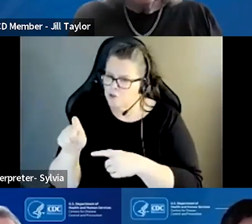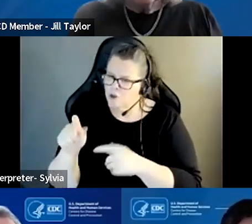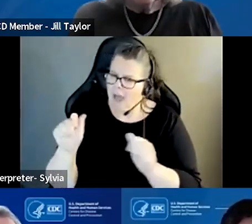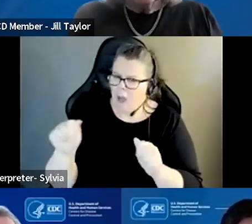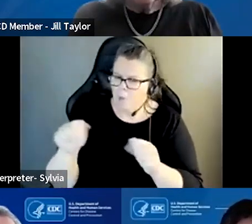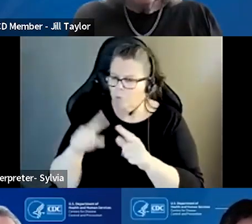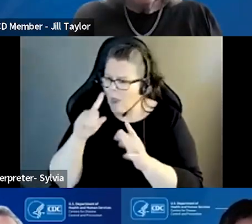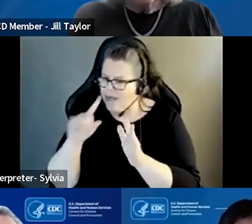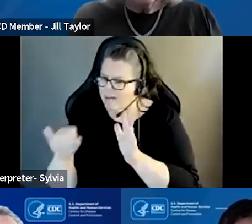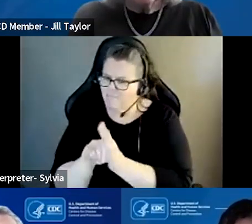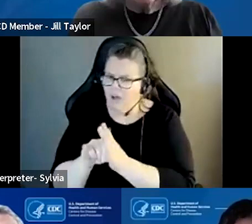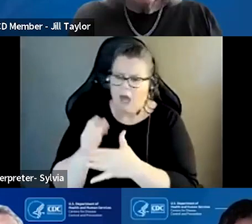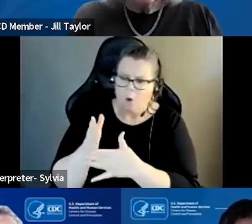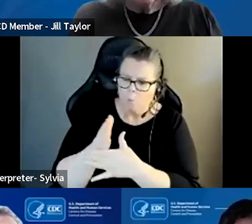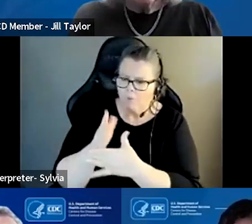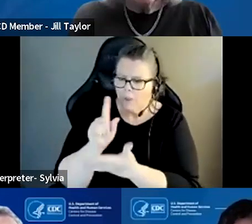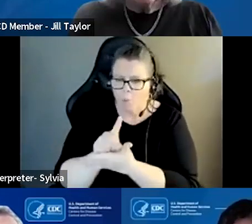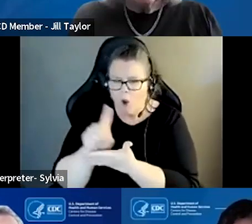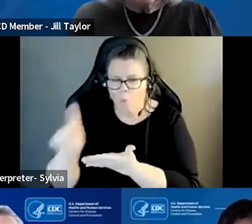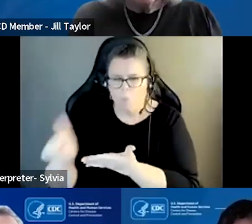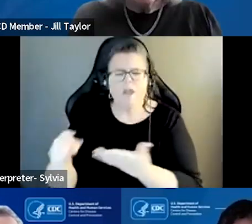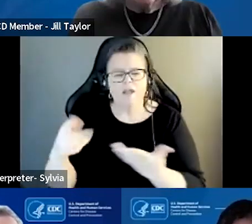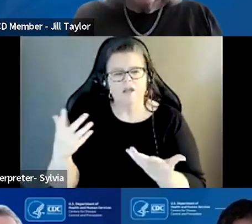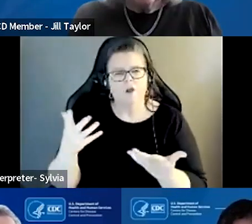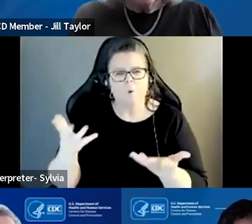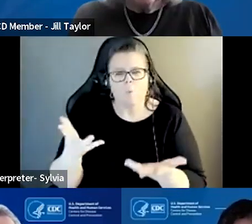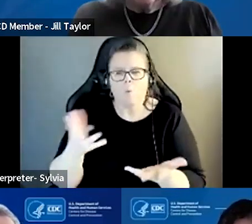that can be the functionality that inspires people